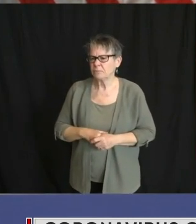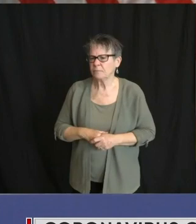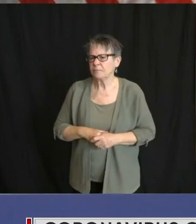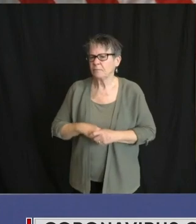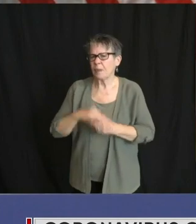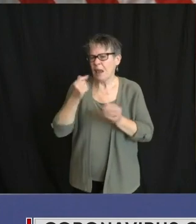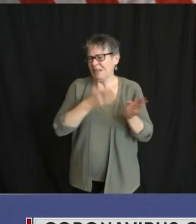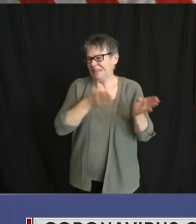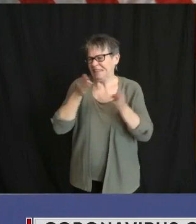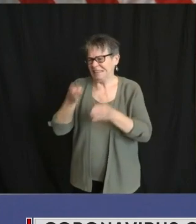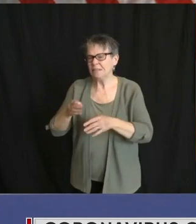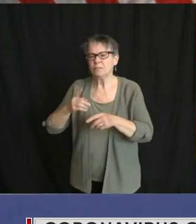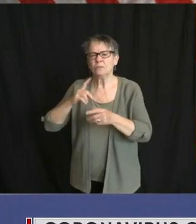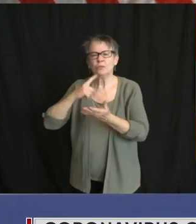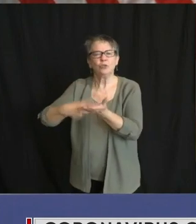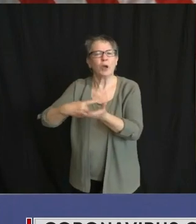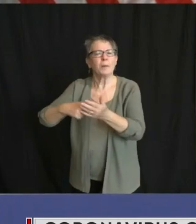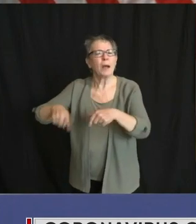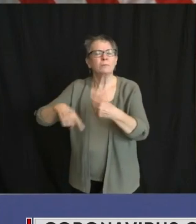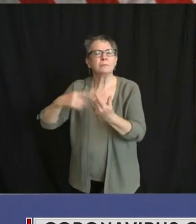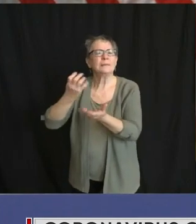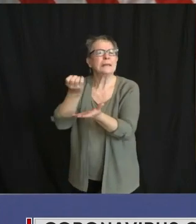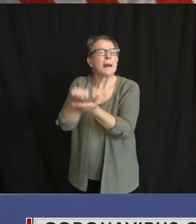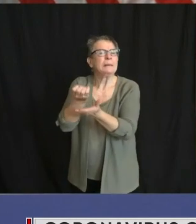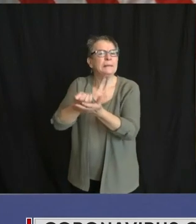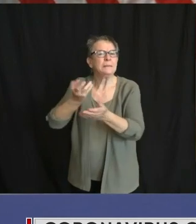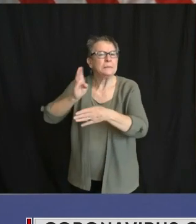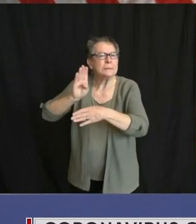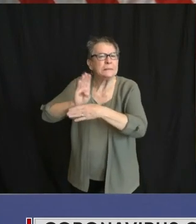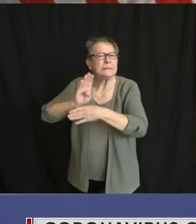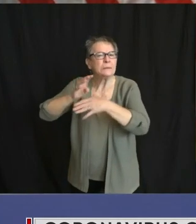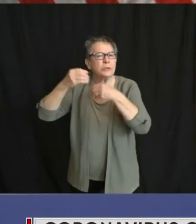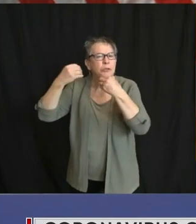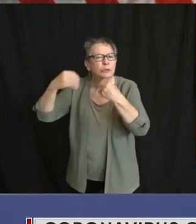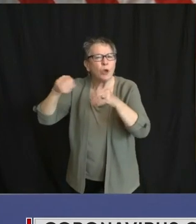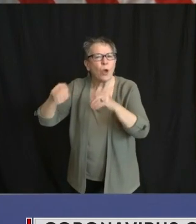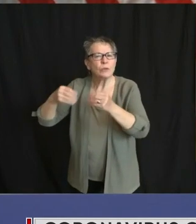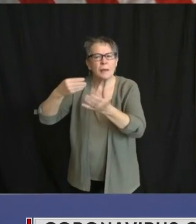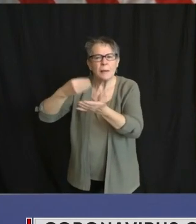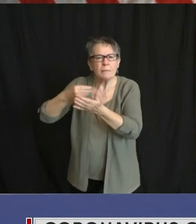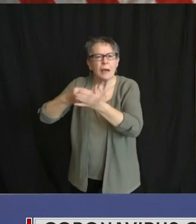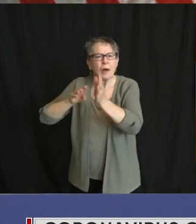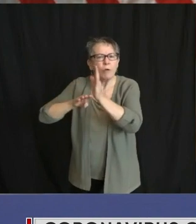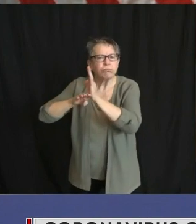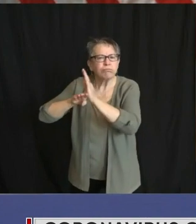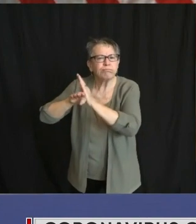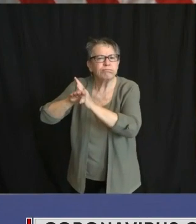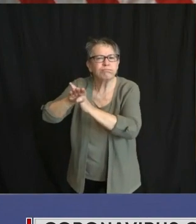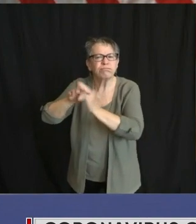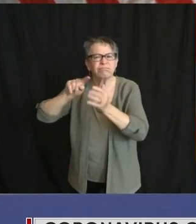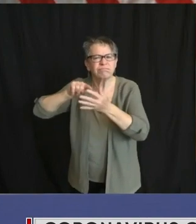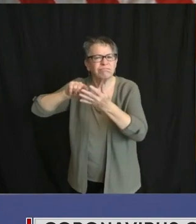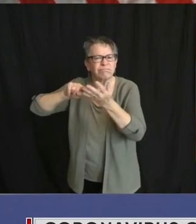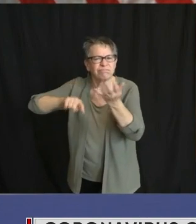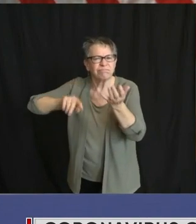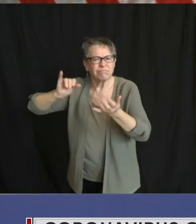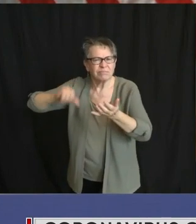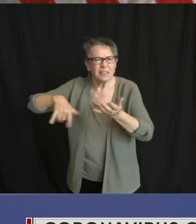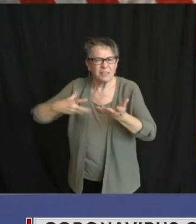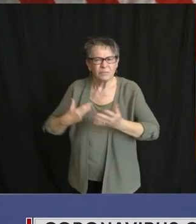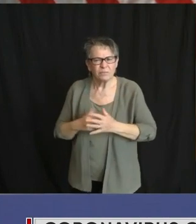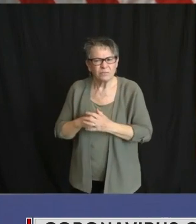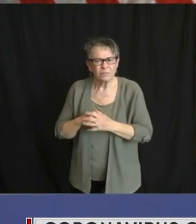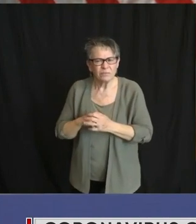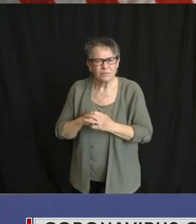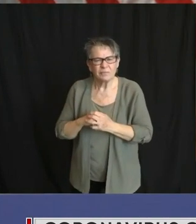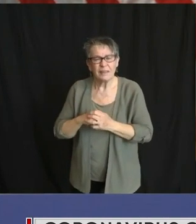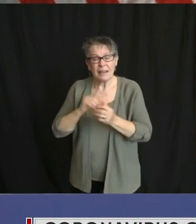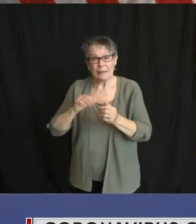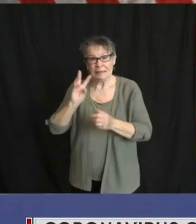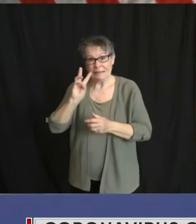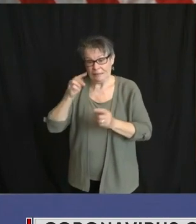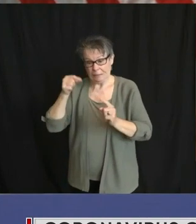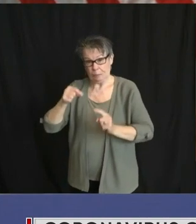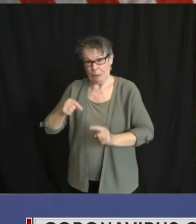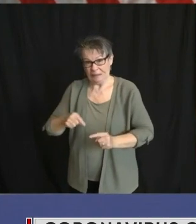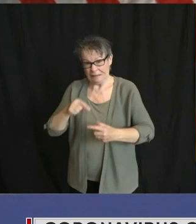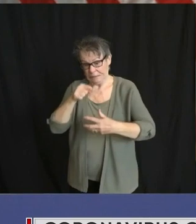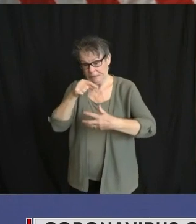OF THE SIX MILEPOSTS, FOUR OF